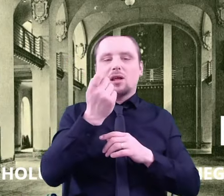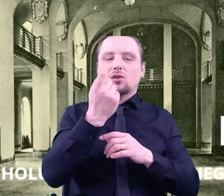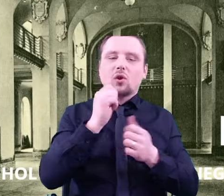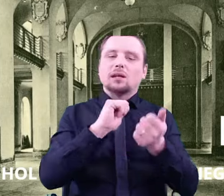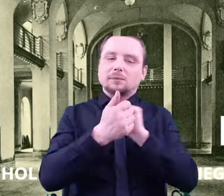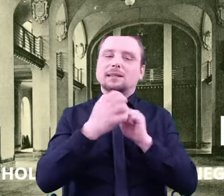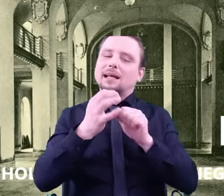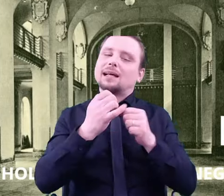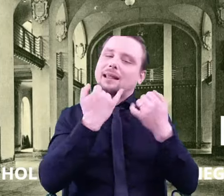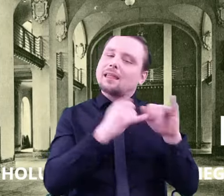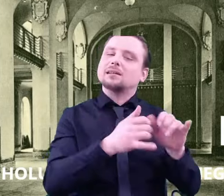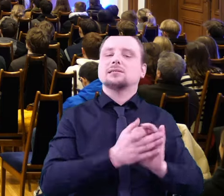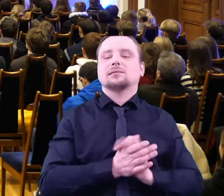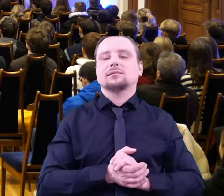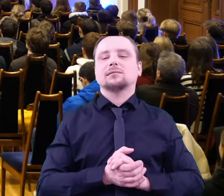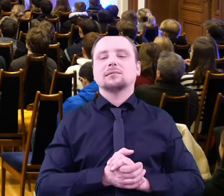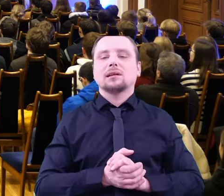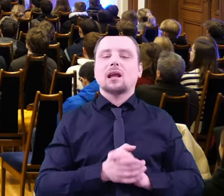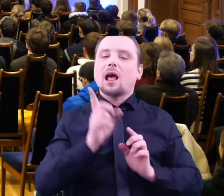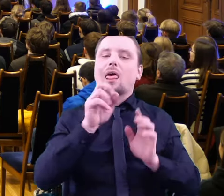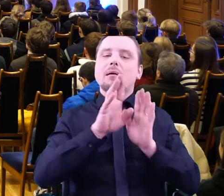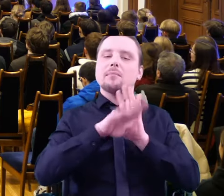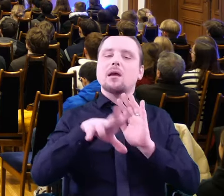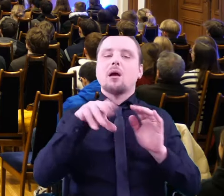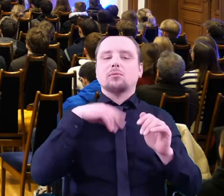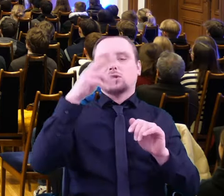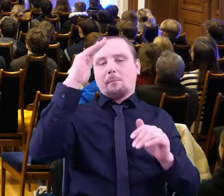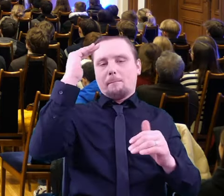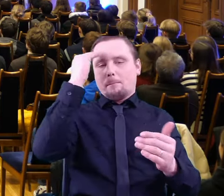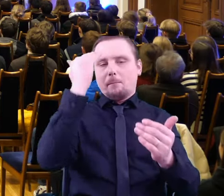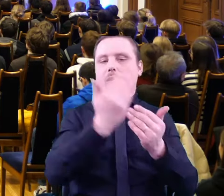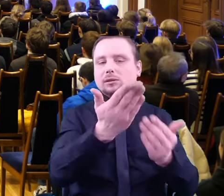Nevertheless, we can still see that it is the same room.